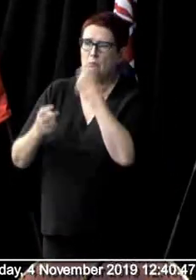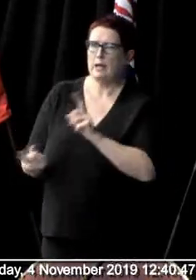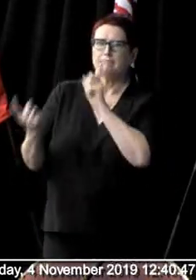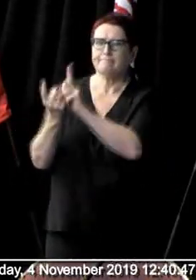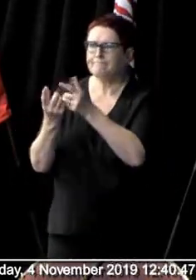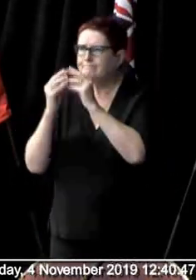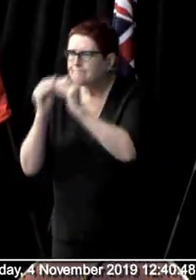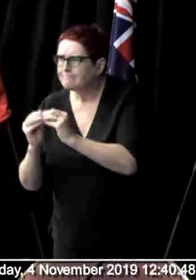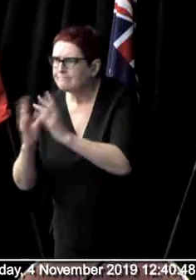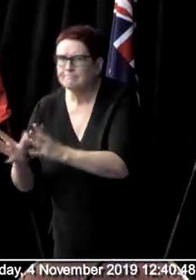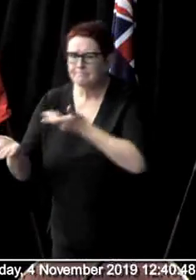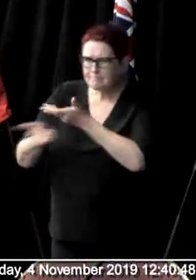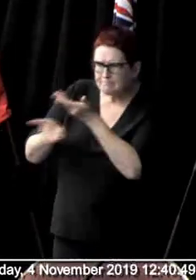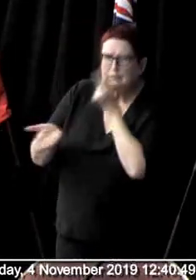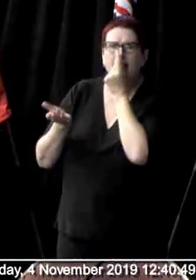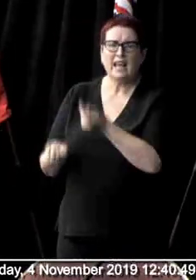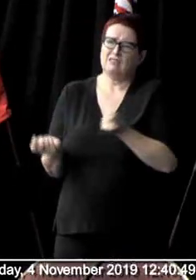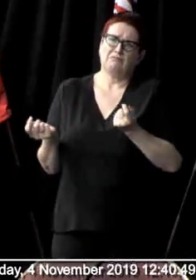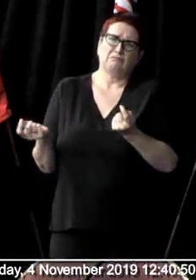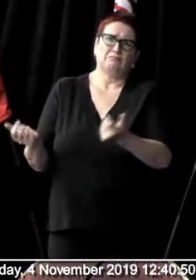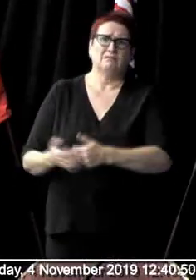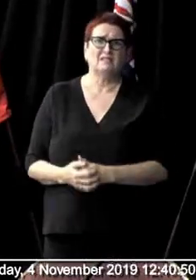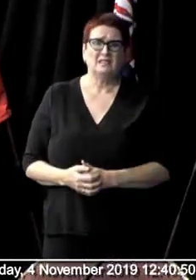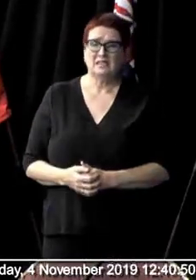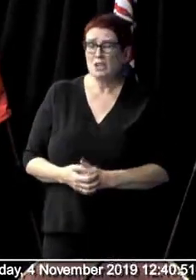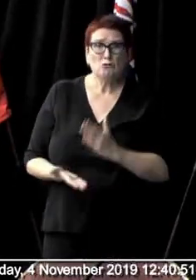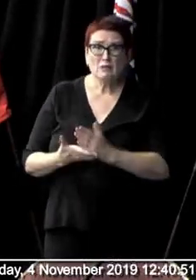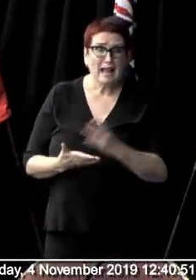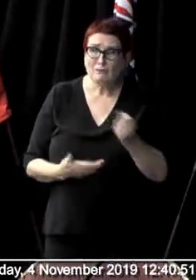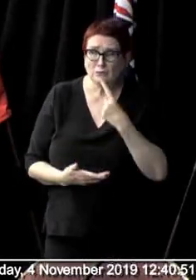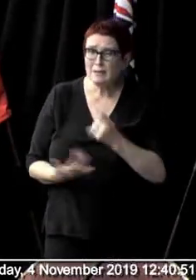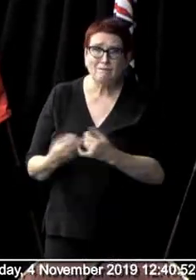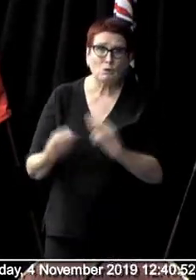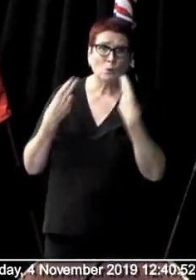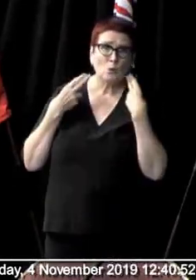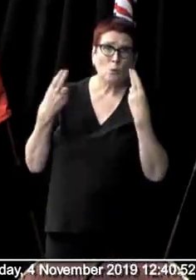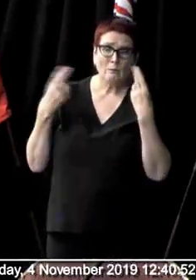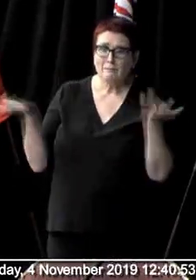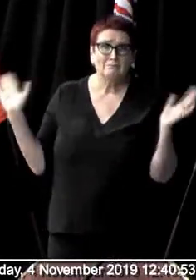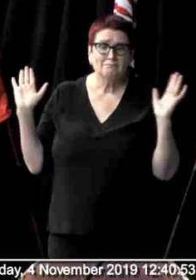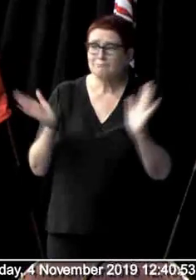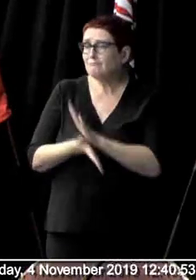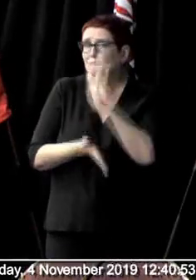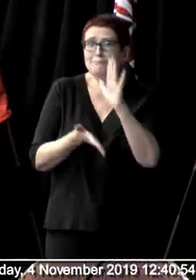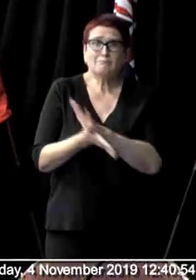And it was just a really normal experience, and I was quite happy until the sit back